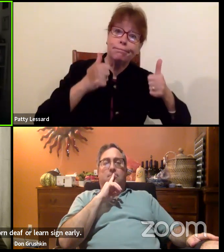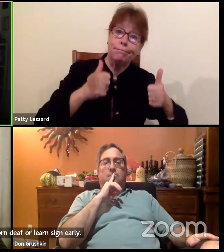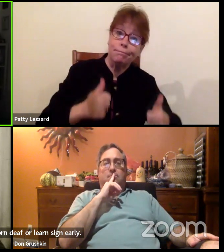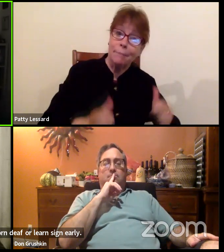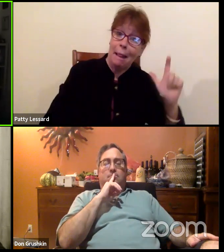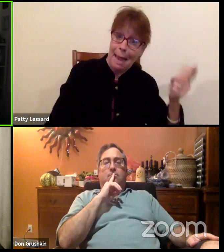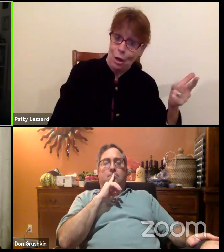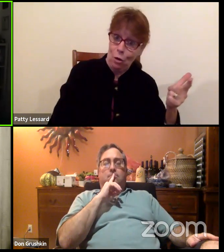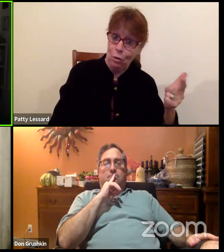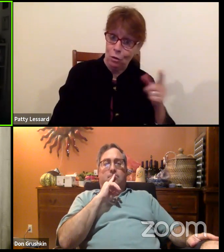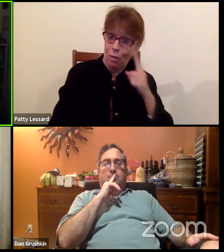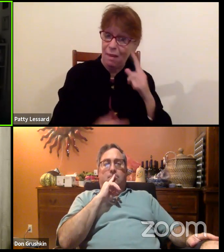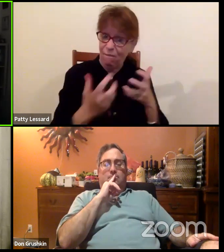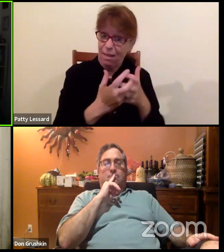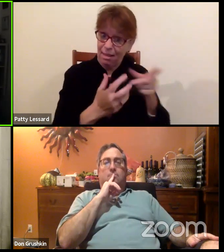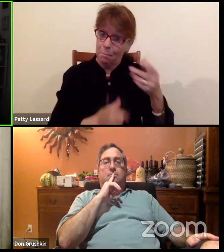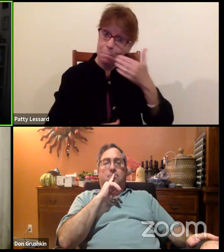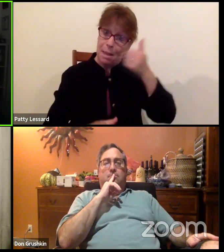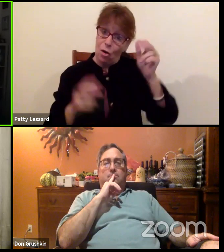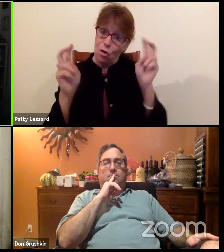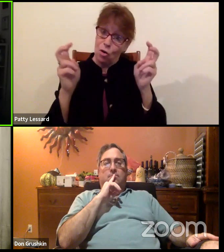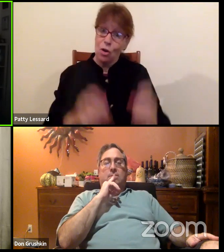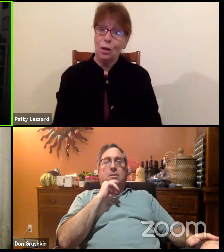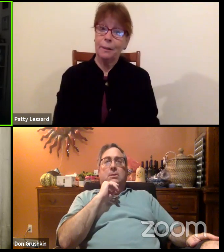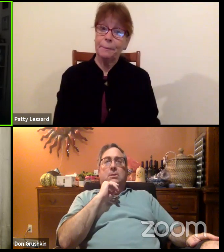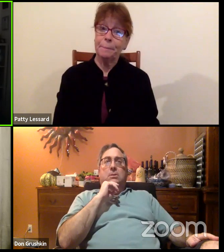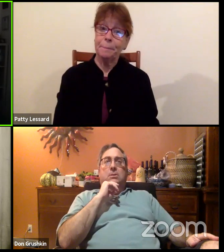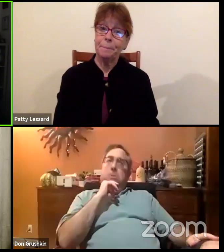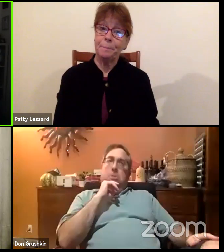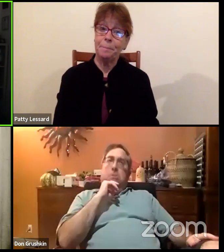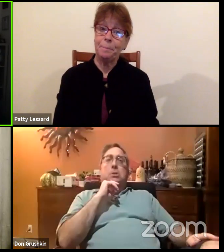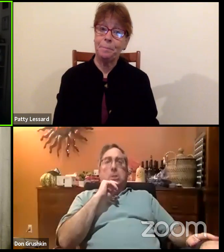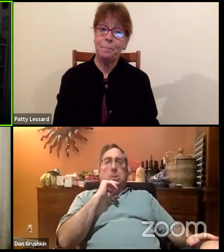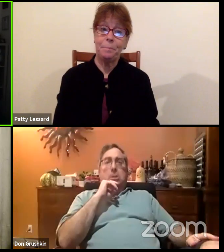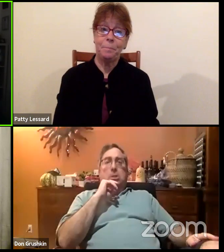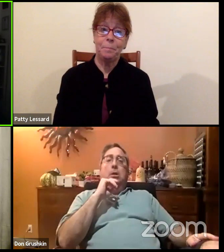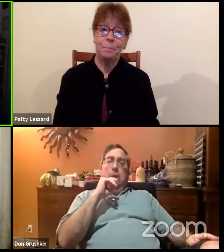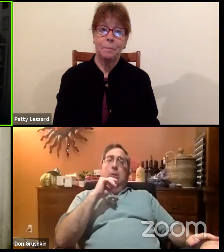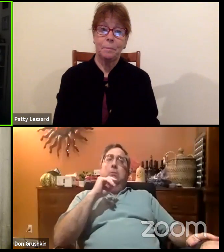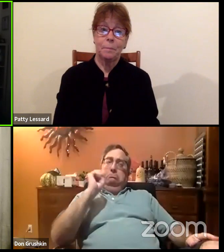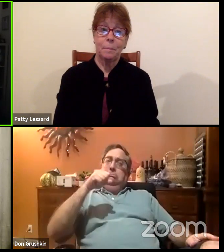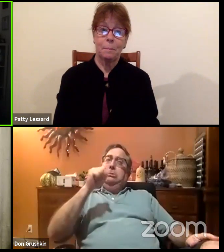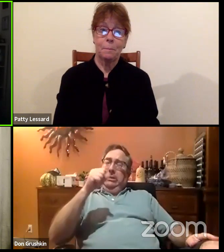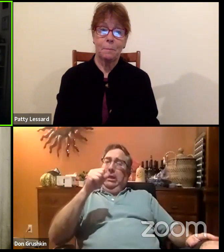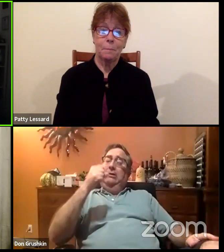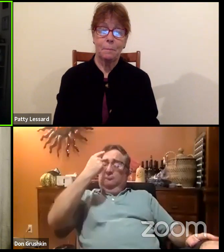such as the vibrating vest or the chip on the tongue be more relevant to people who could speak but lost the hearing later